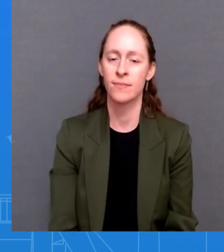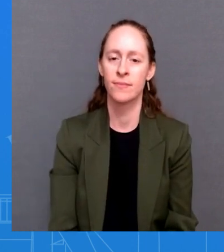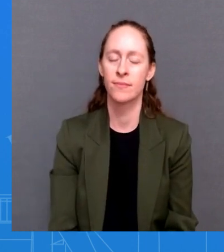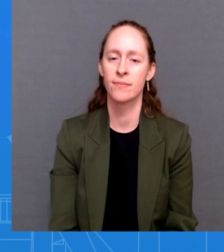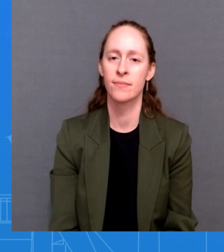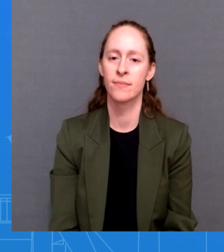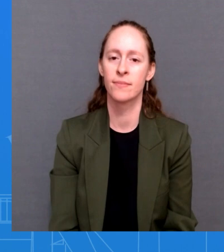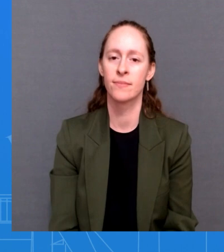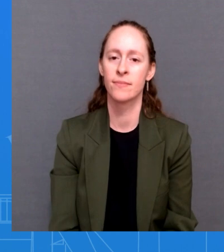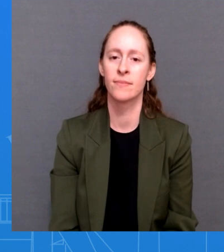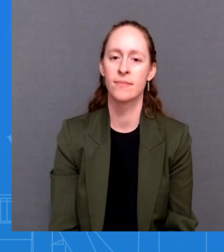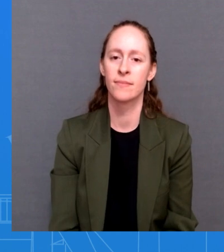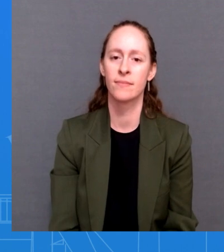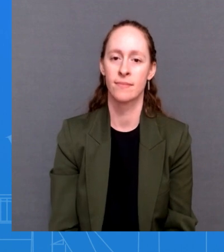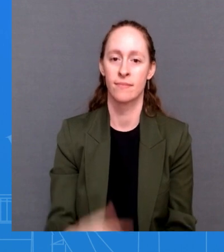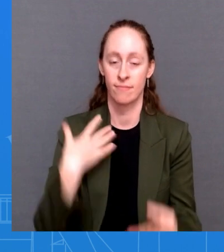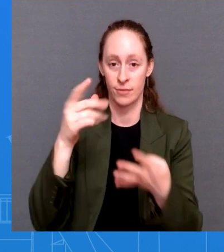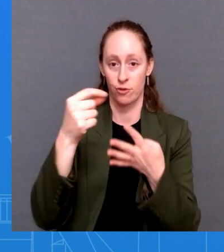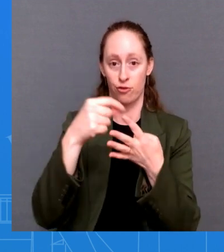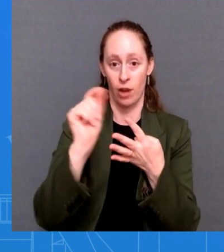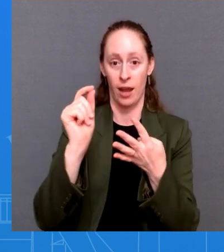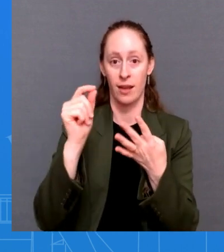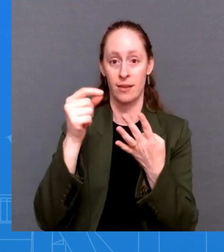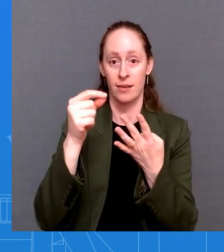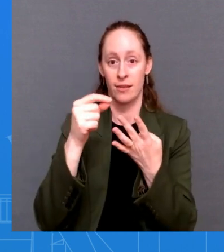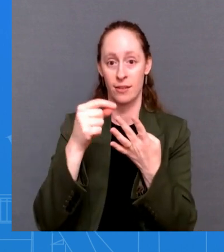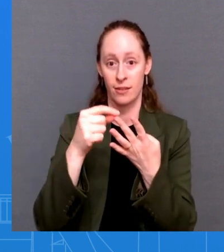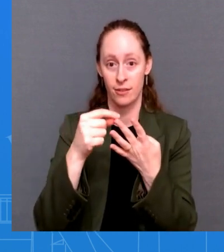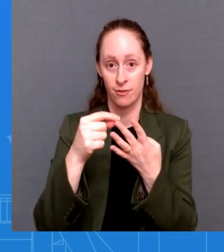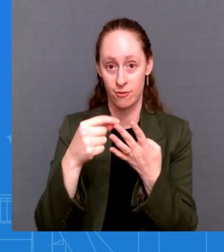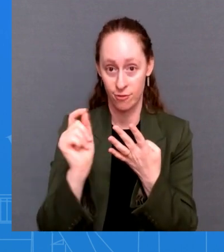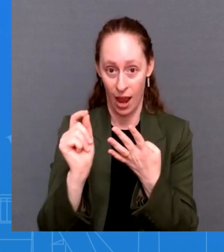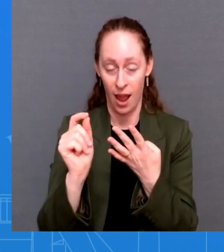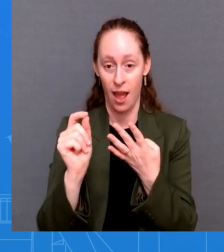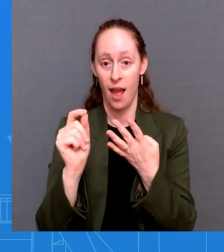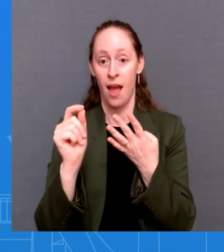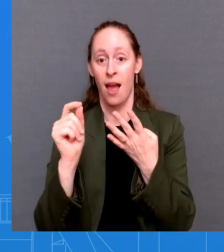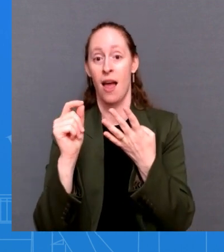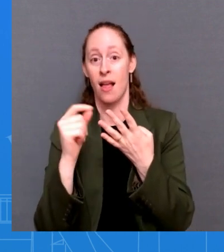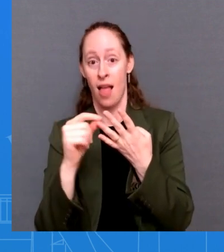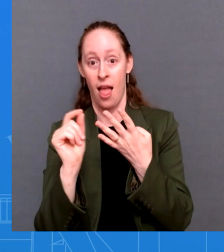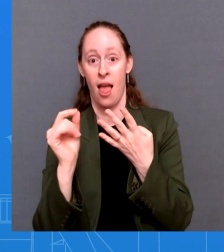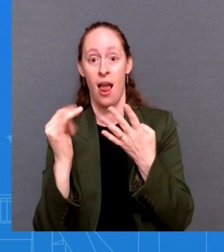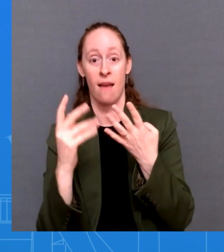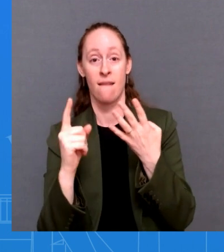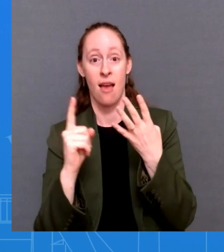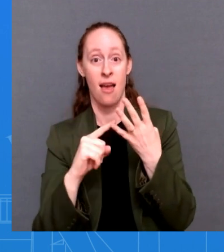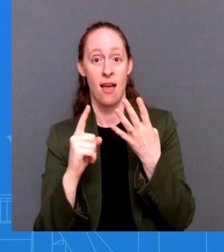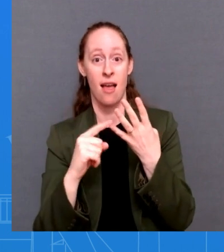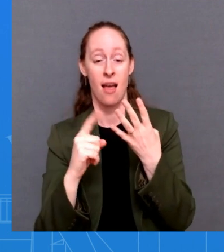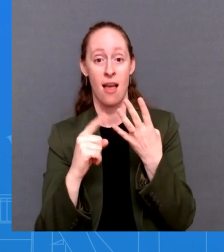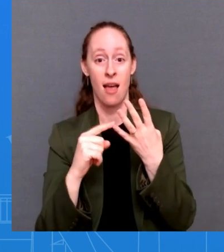meaning we have supplied nearly enough vaccine to reach the entire at risk population. We've got more to do,